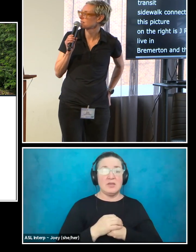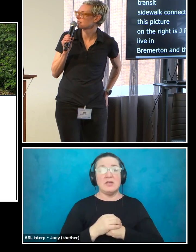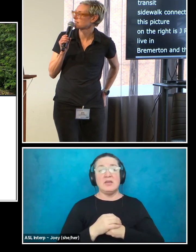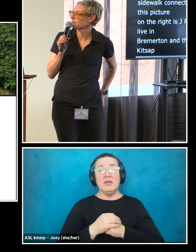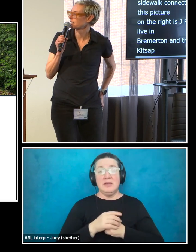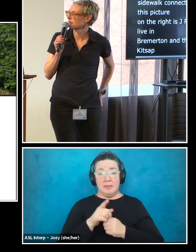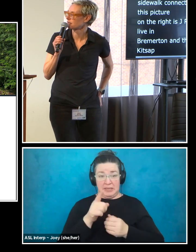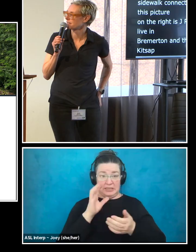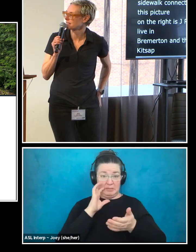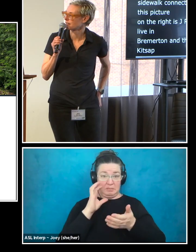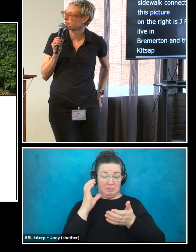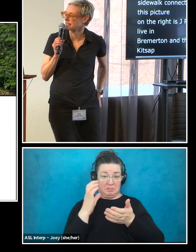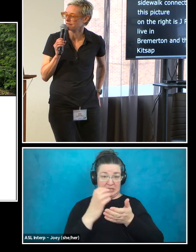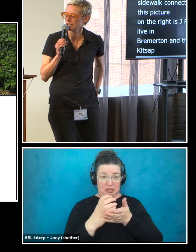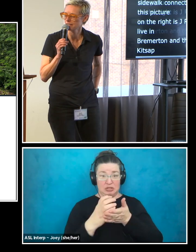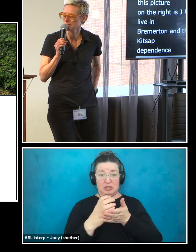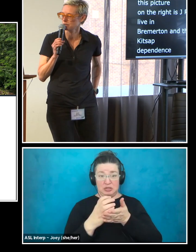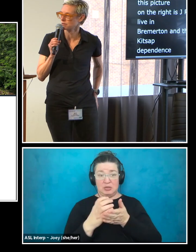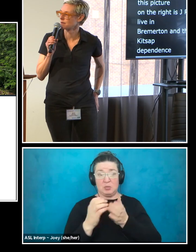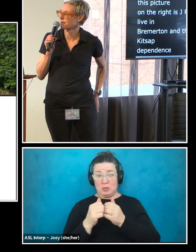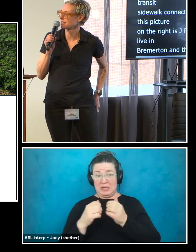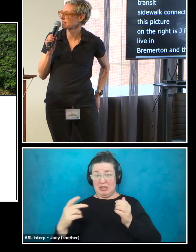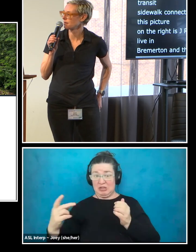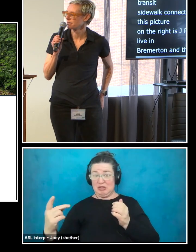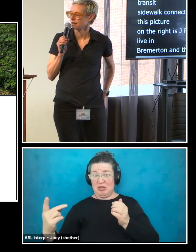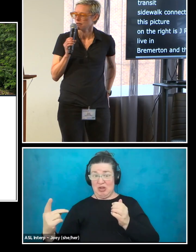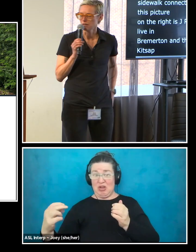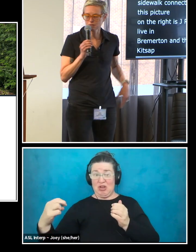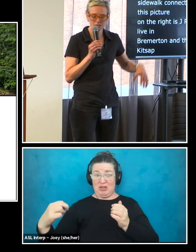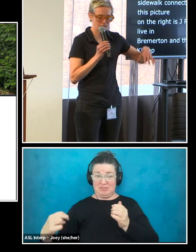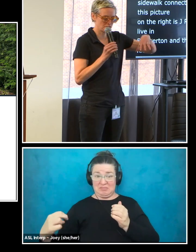near Silverdale. We were visiting a friend of theirs and this was the bus stop which is this